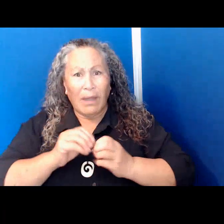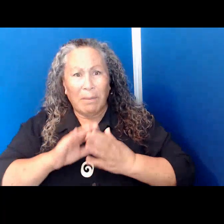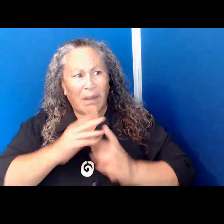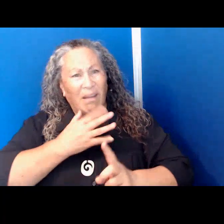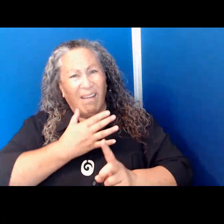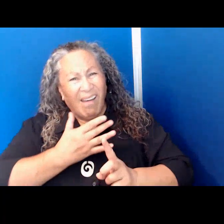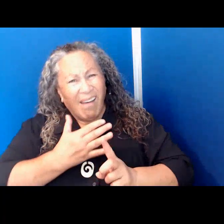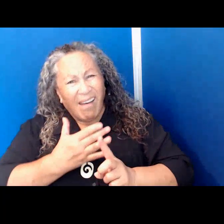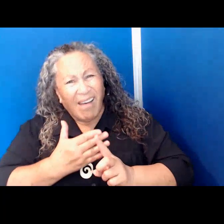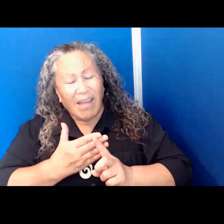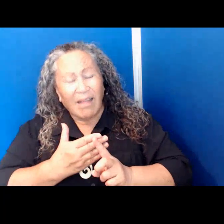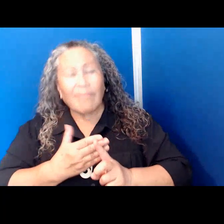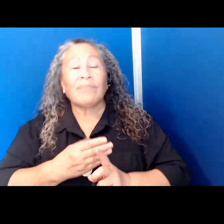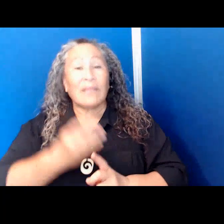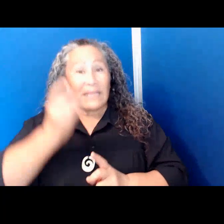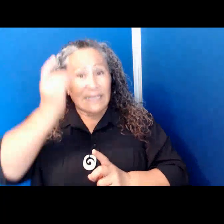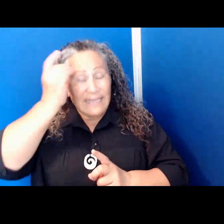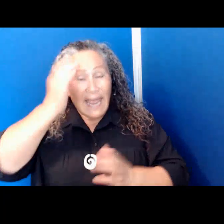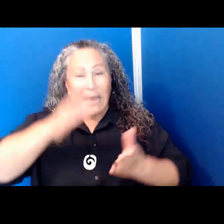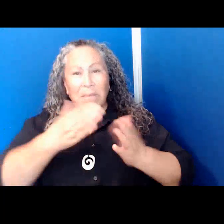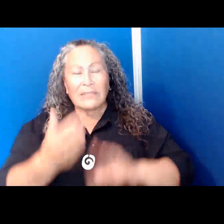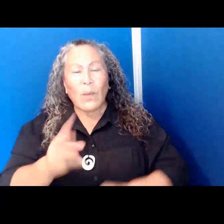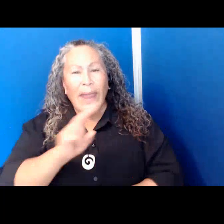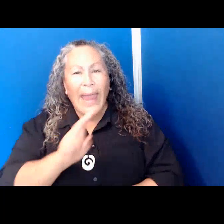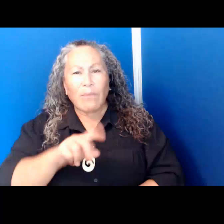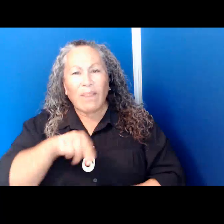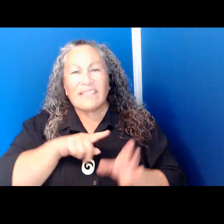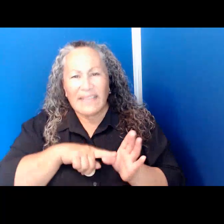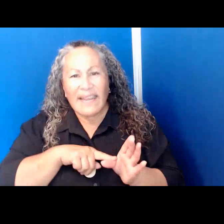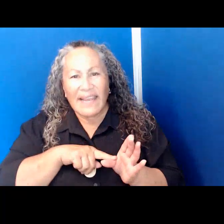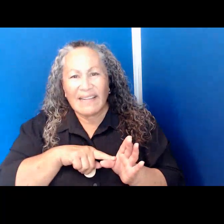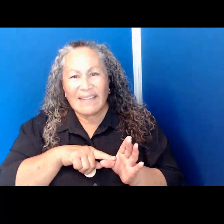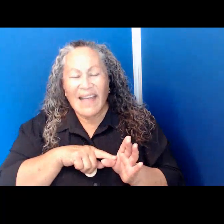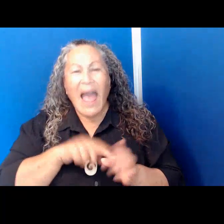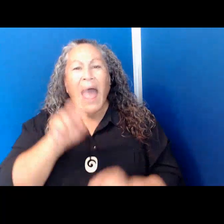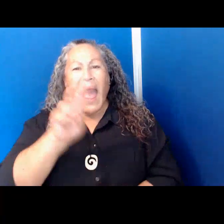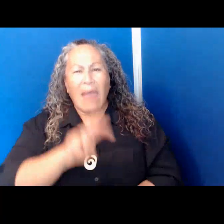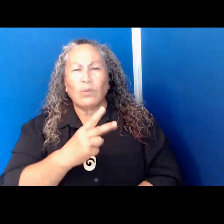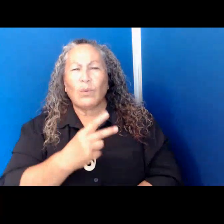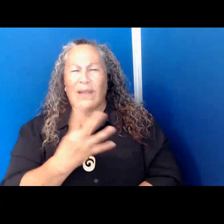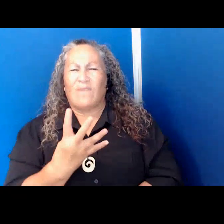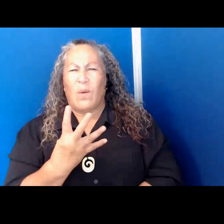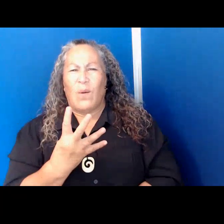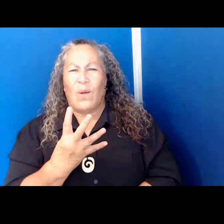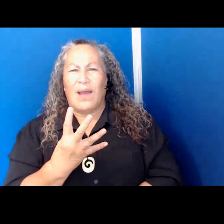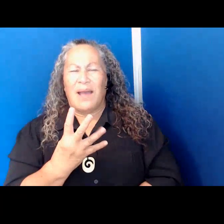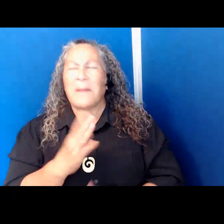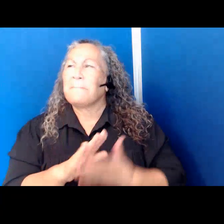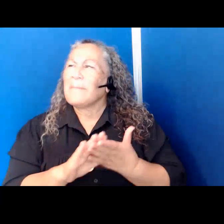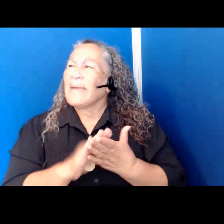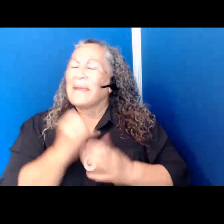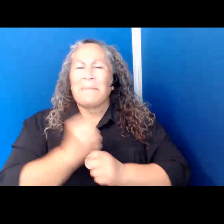Dad passed away in April this year, April 24th this year, which really makes me feel, you know,